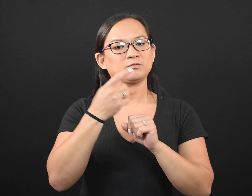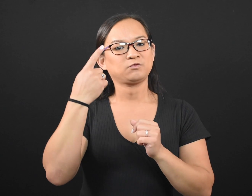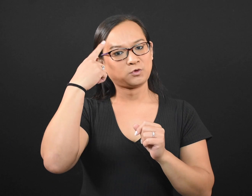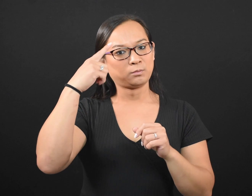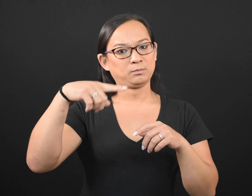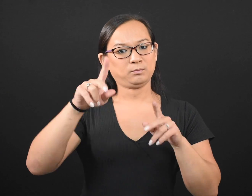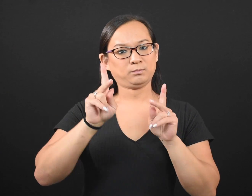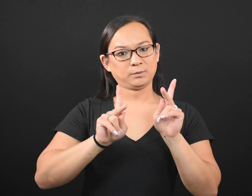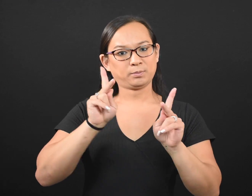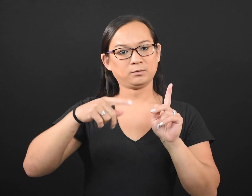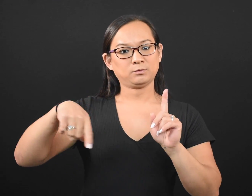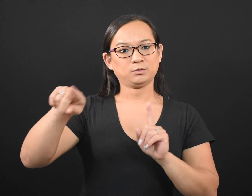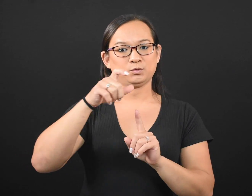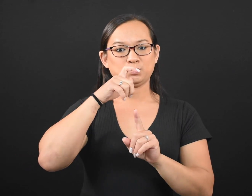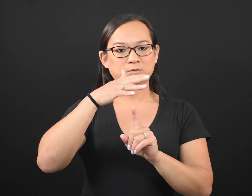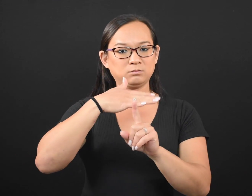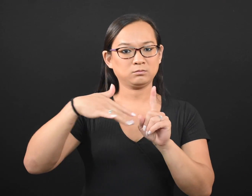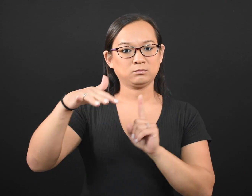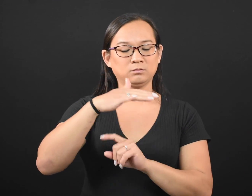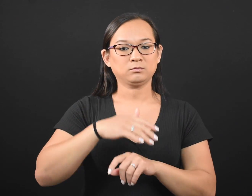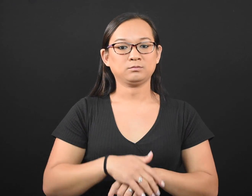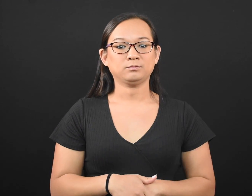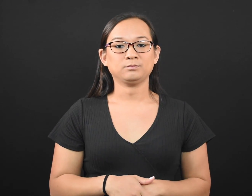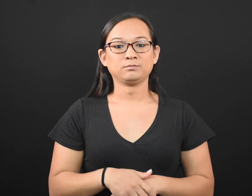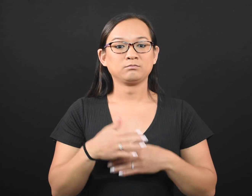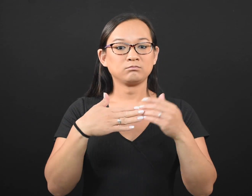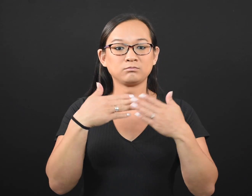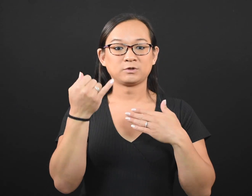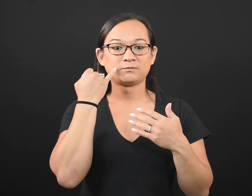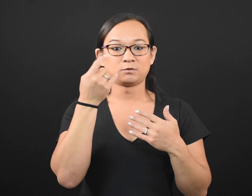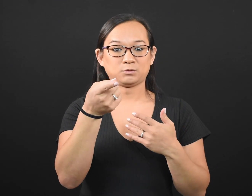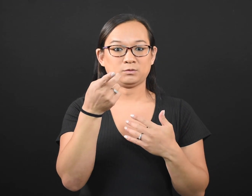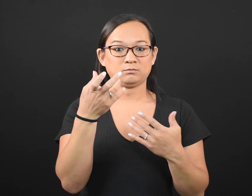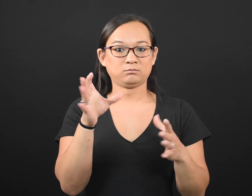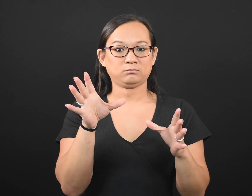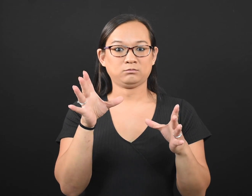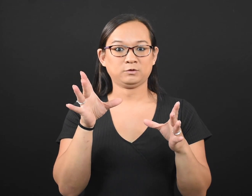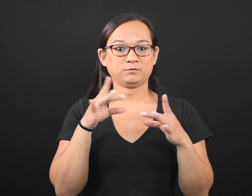also meant to protect those around you, in case you are unknowingly infected with